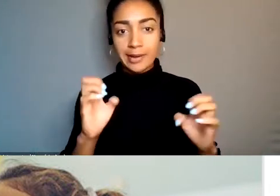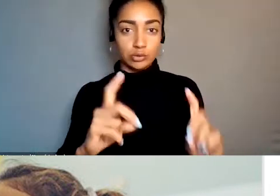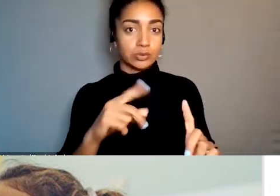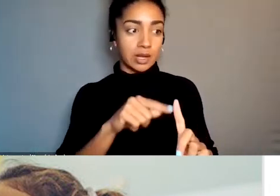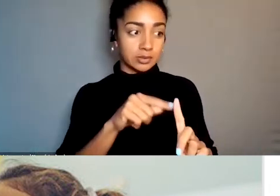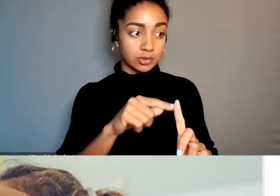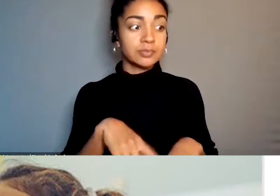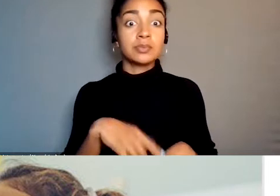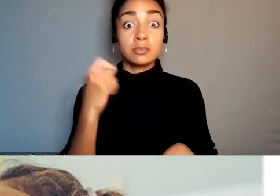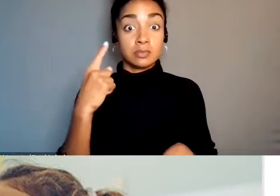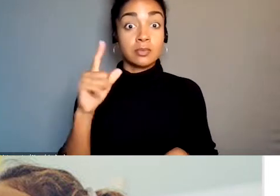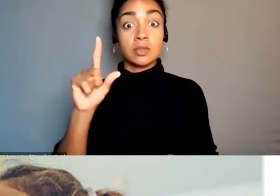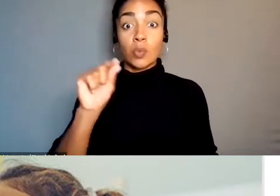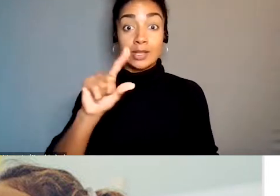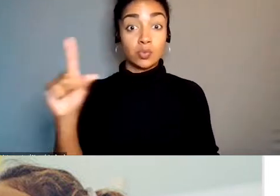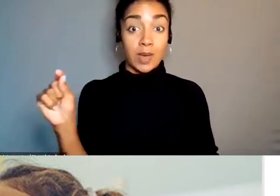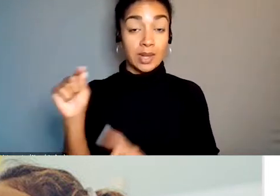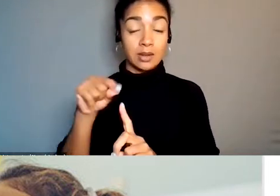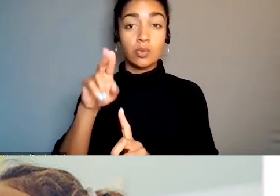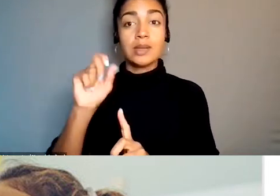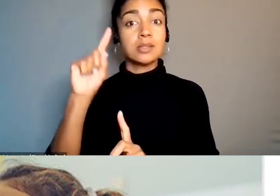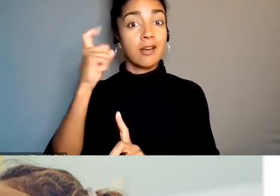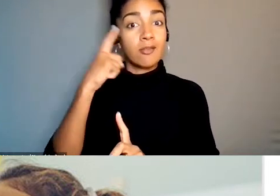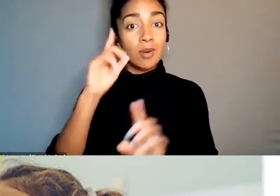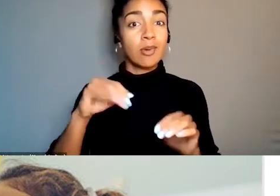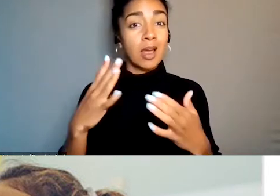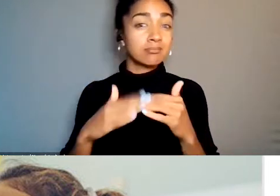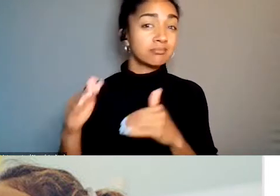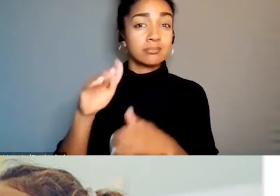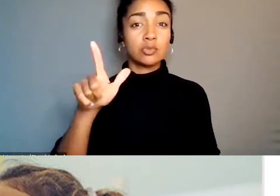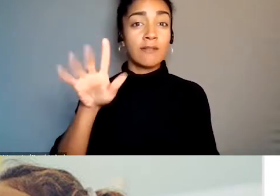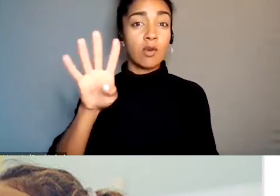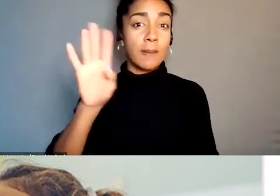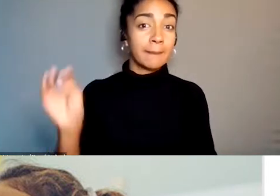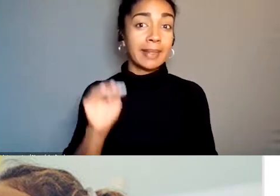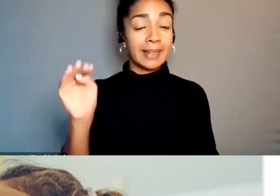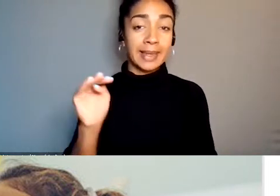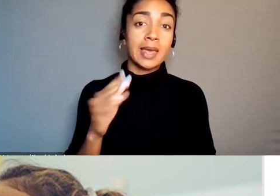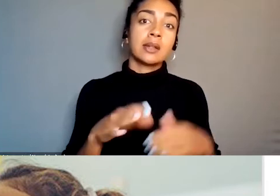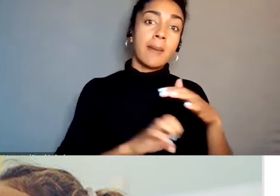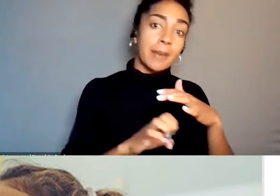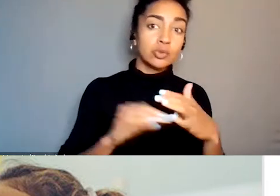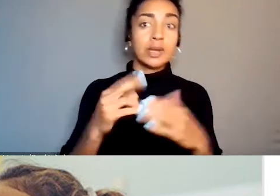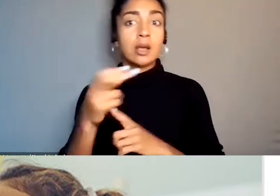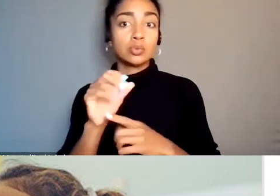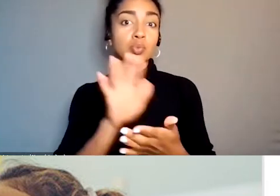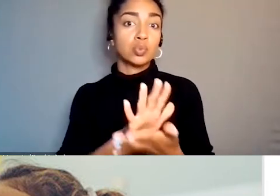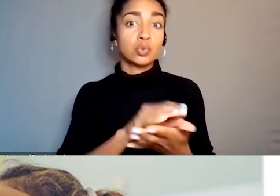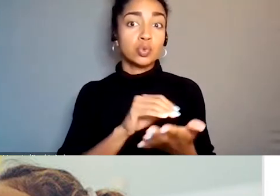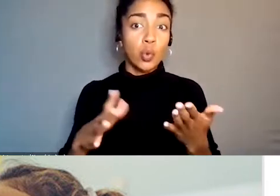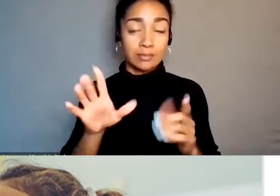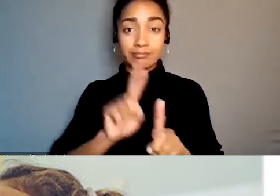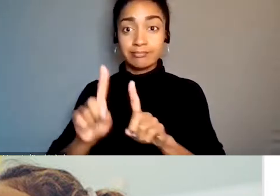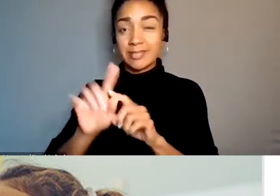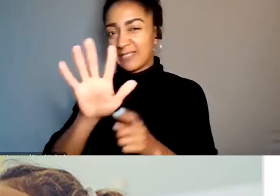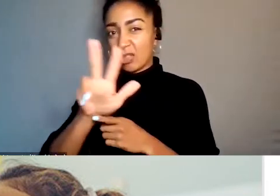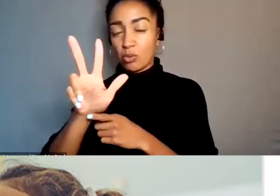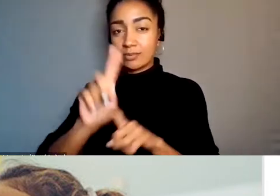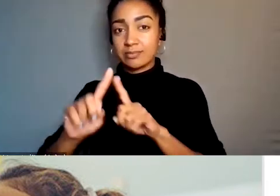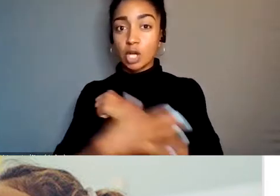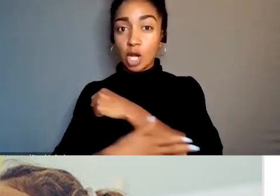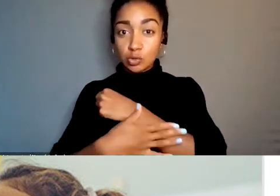countries with opportunities to learn literacy, numeracy, and other basic skills.